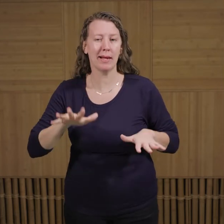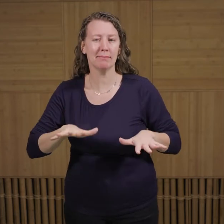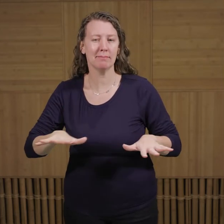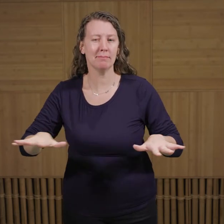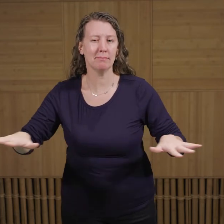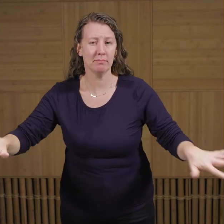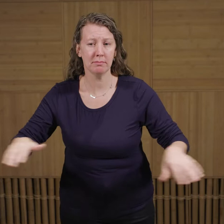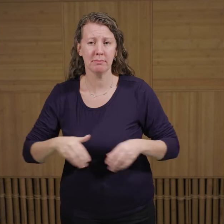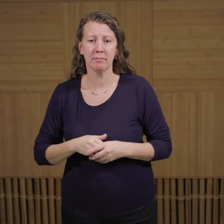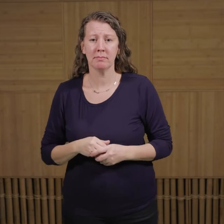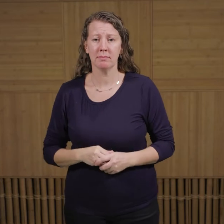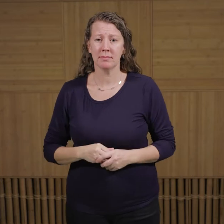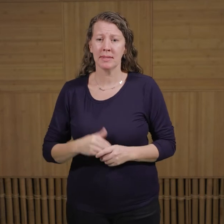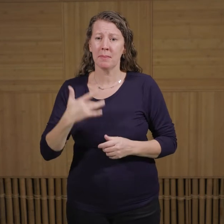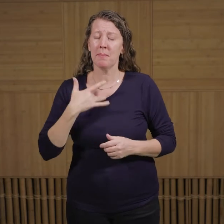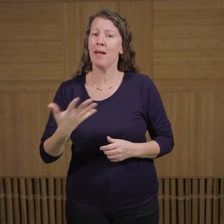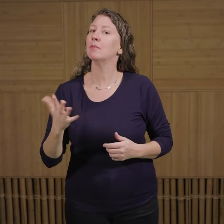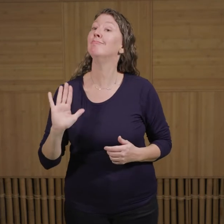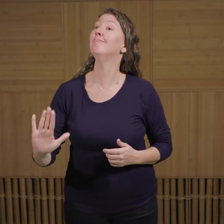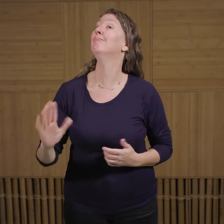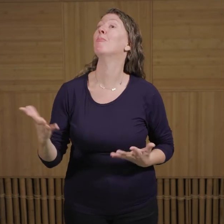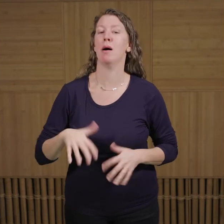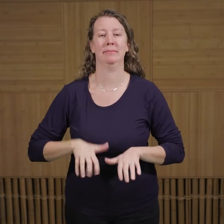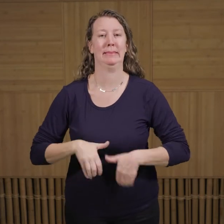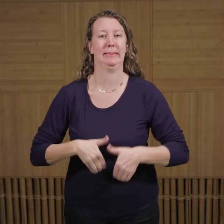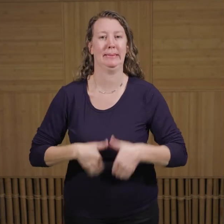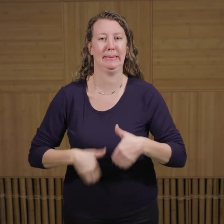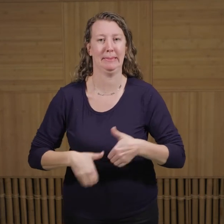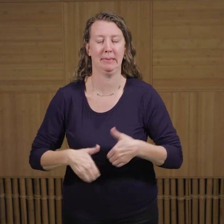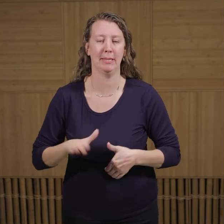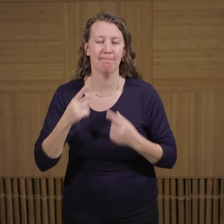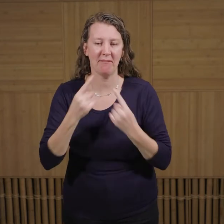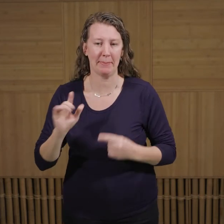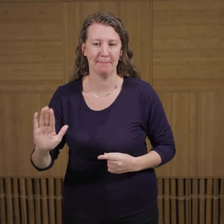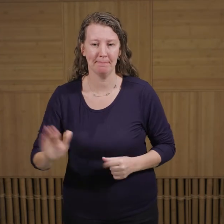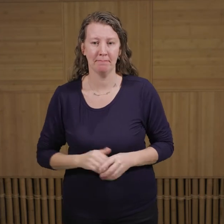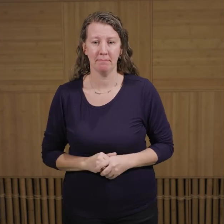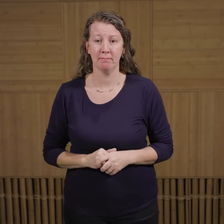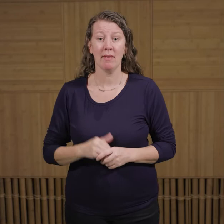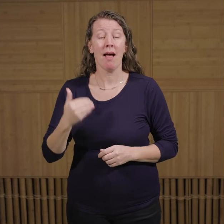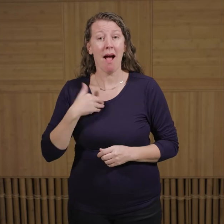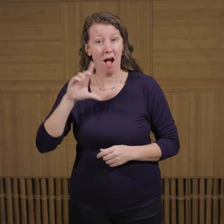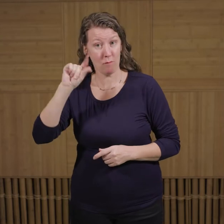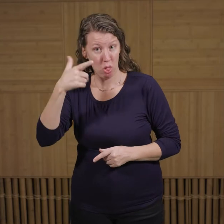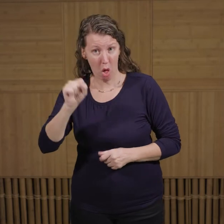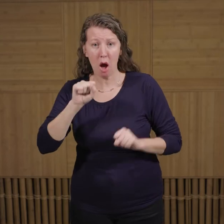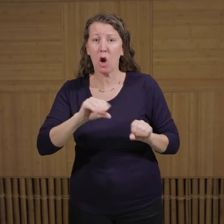This allows for the meerkats to engage in their natural digging behaviors. Also in the habitat, they have long movable logs